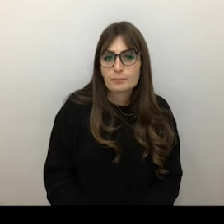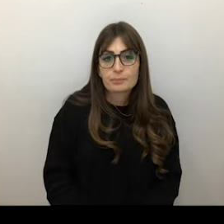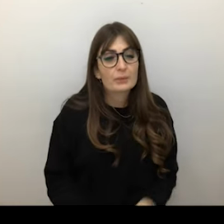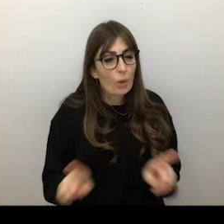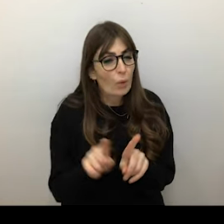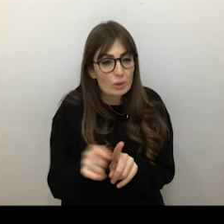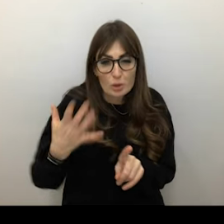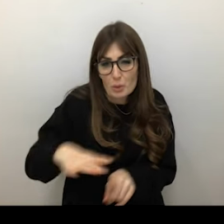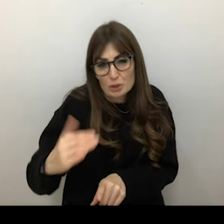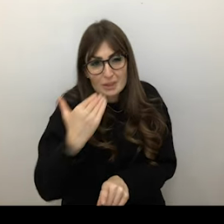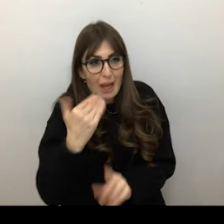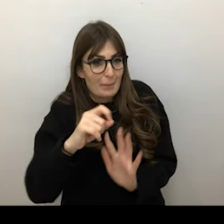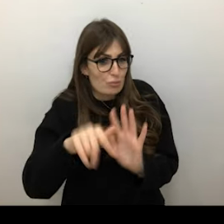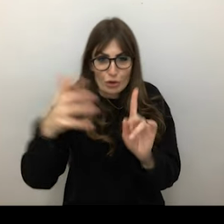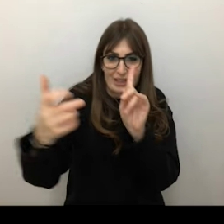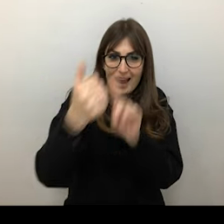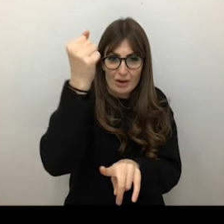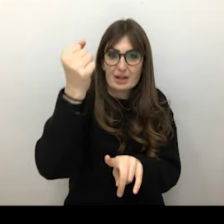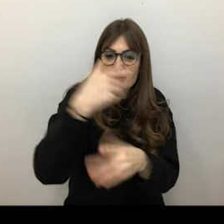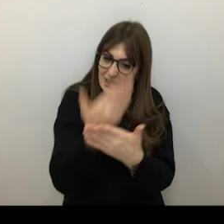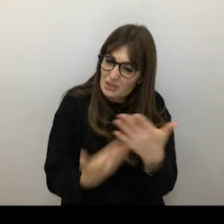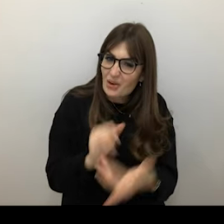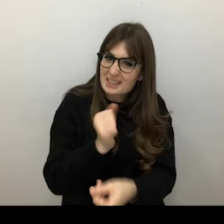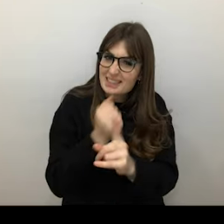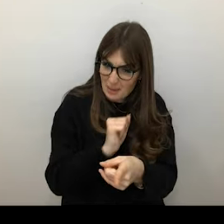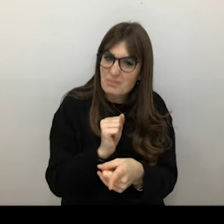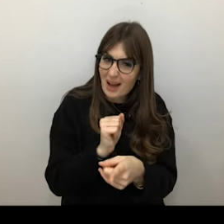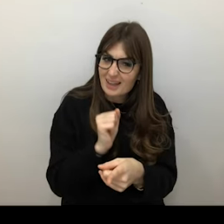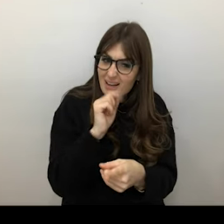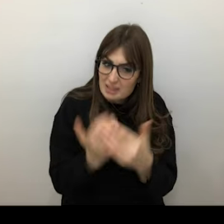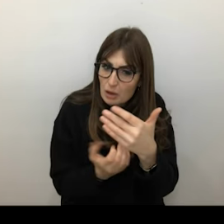We also really want to champion project outcomes and stories' impact as they emerge.